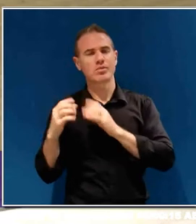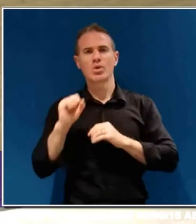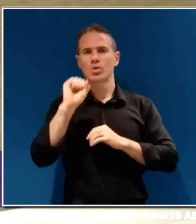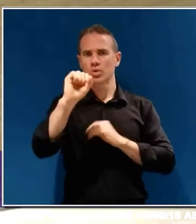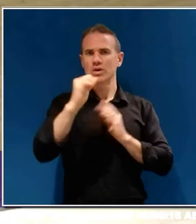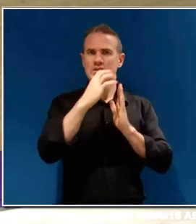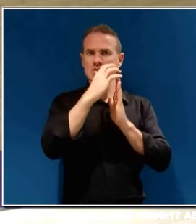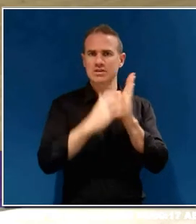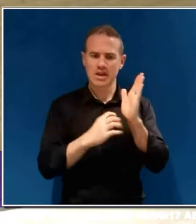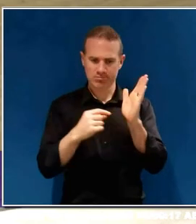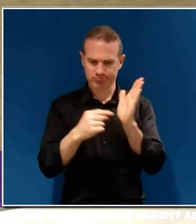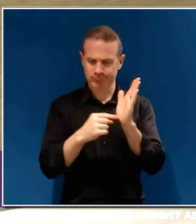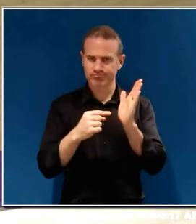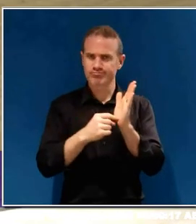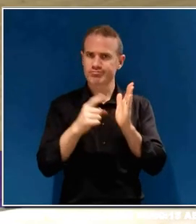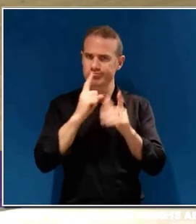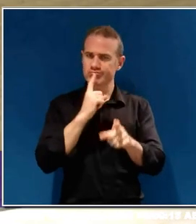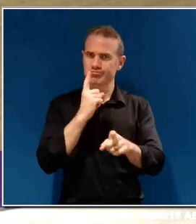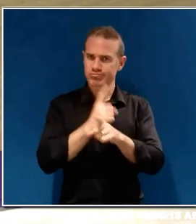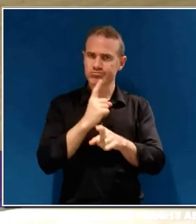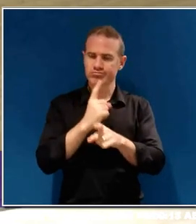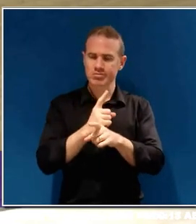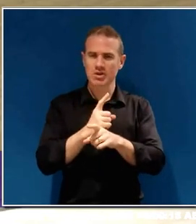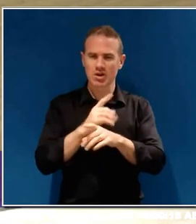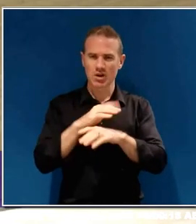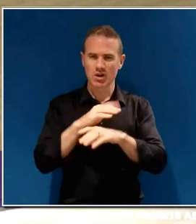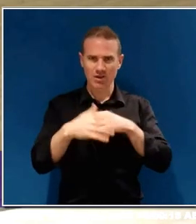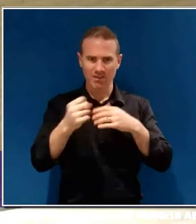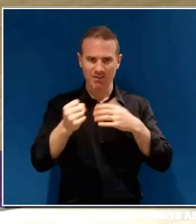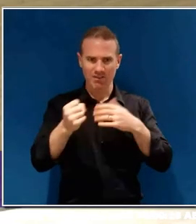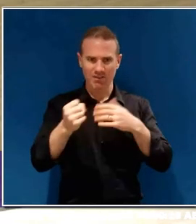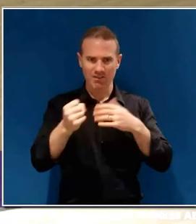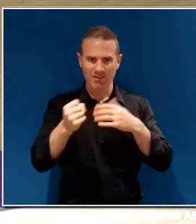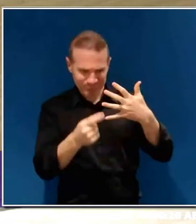factors driving the high representation of students with disability being